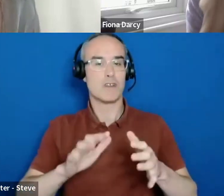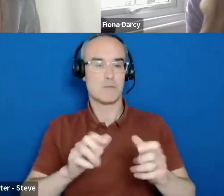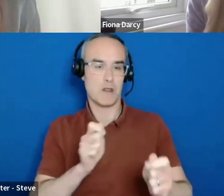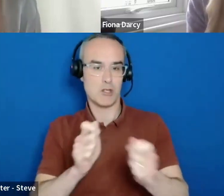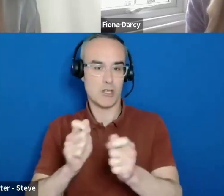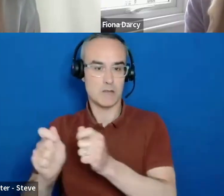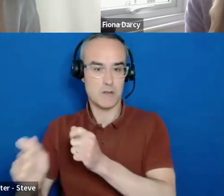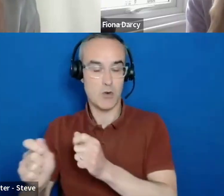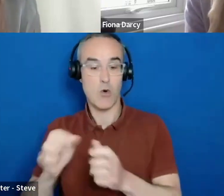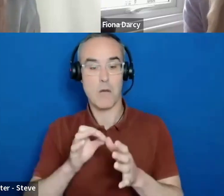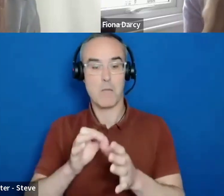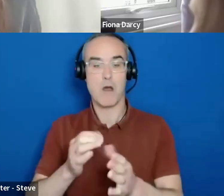which I will talk about in a second.